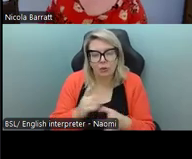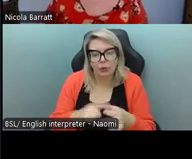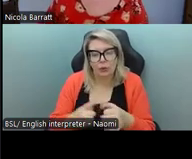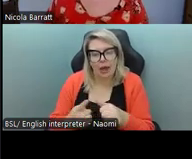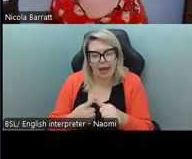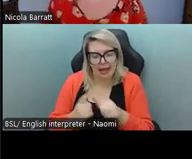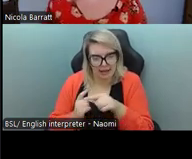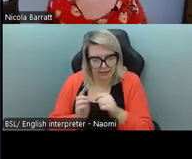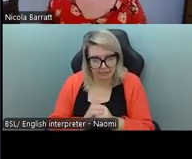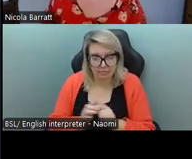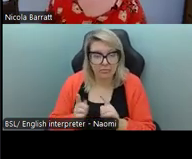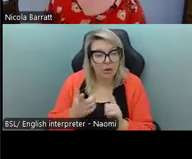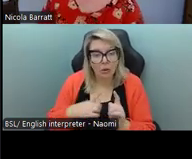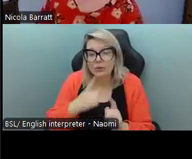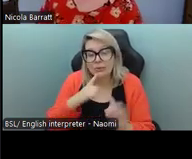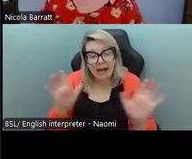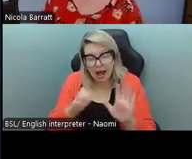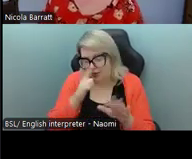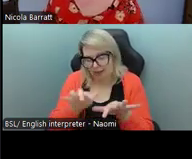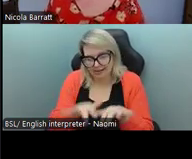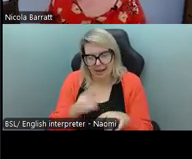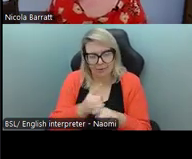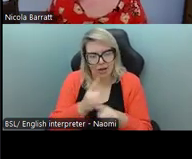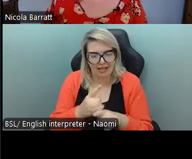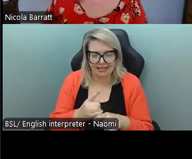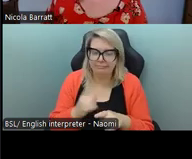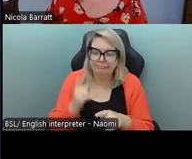Say hello in the chat if you haven't already, because that's always nice to see you.